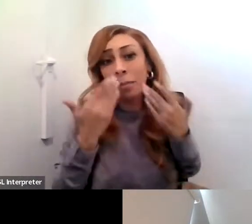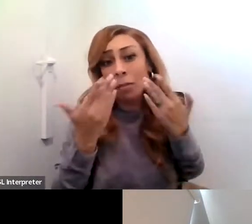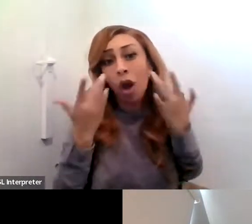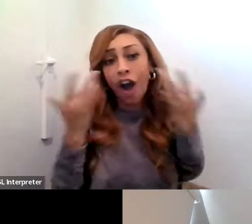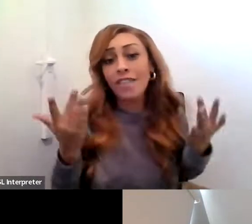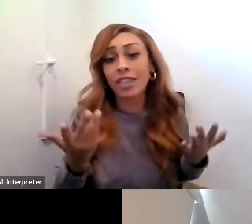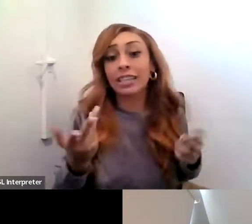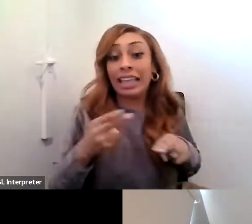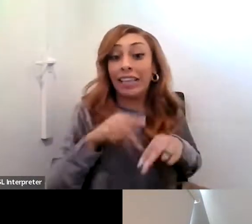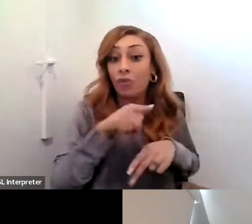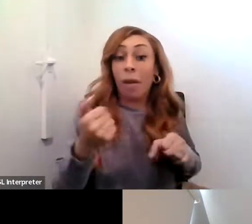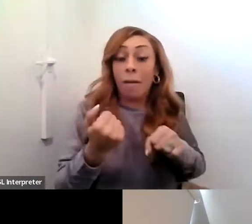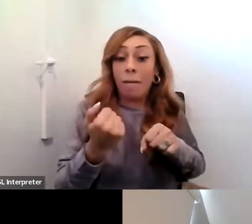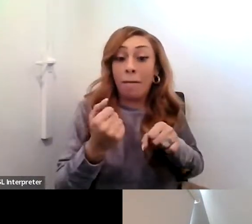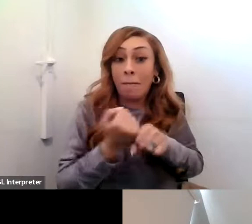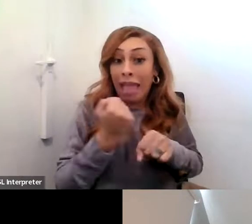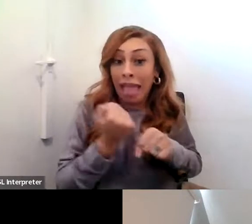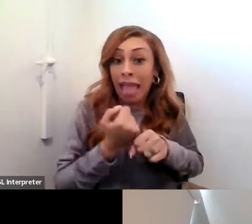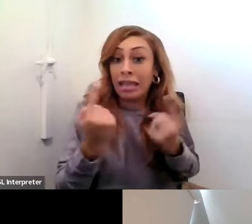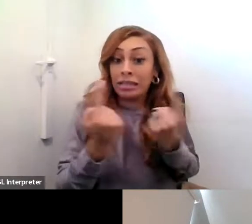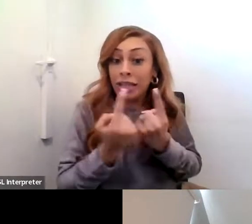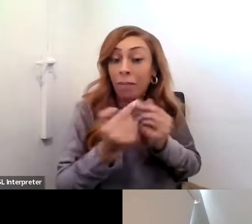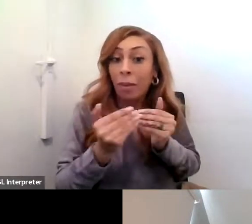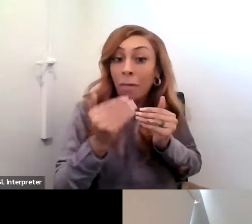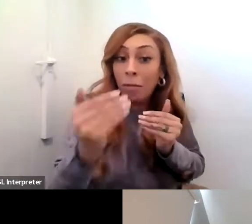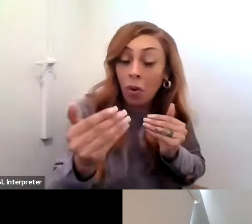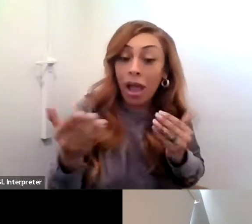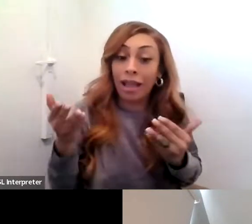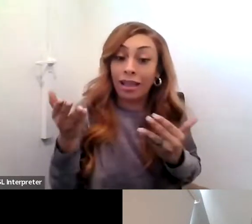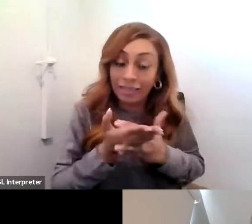If you make something more accessible, particularly in the digital context,